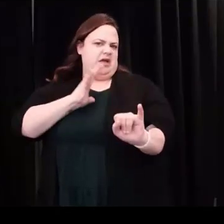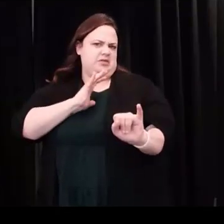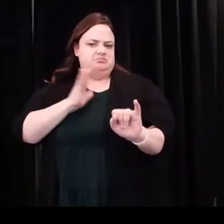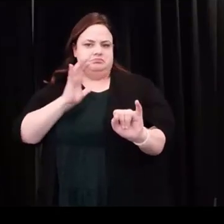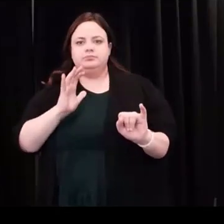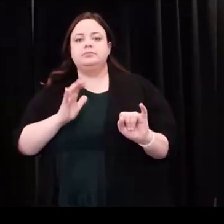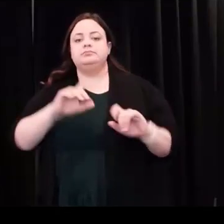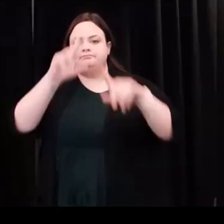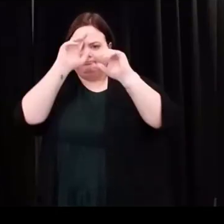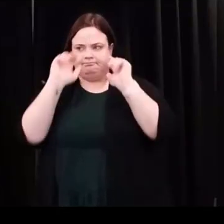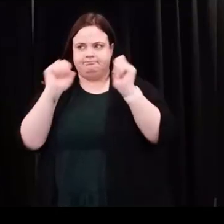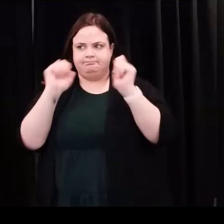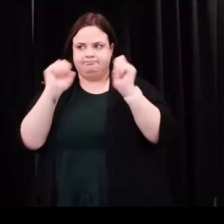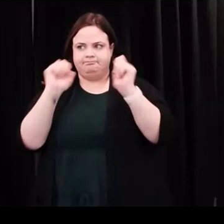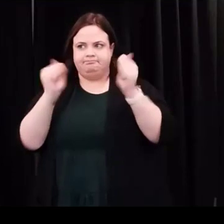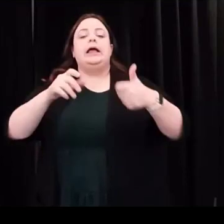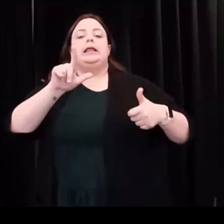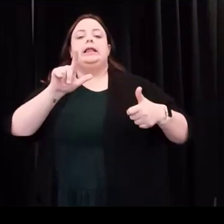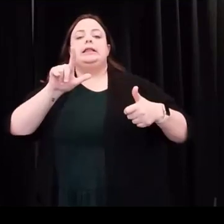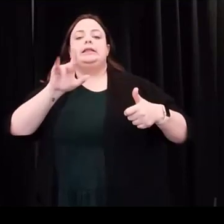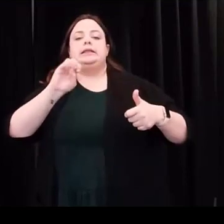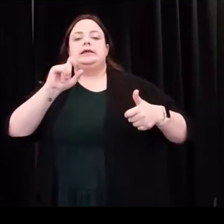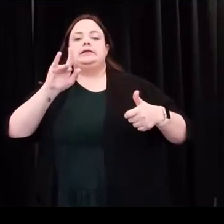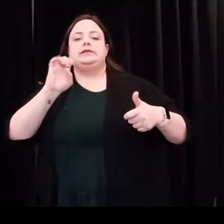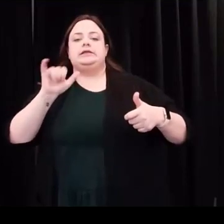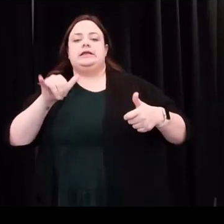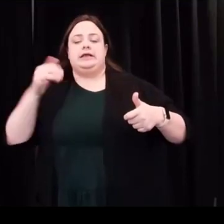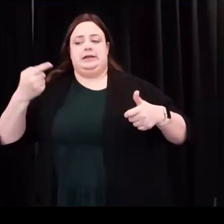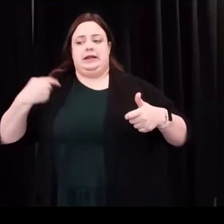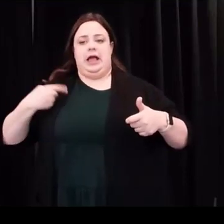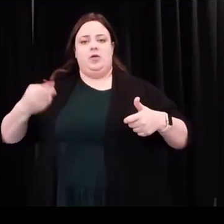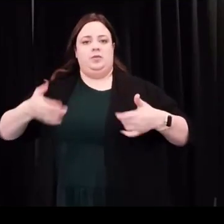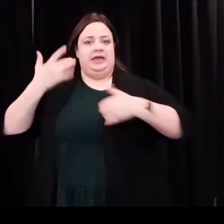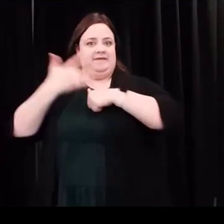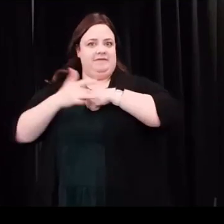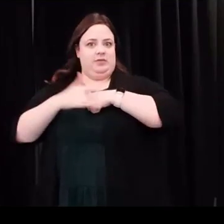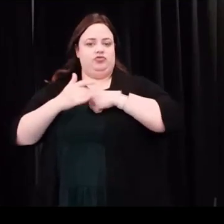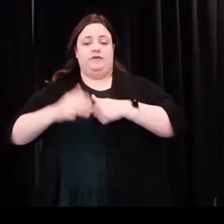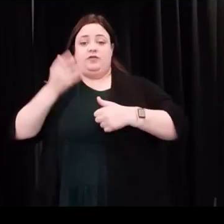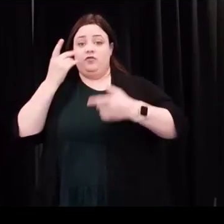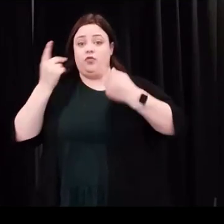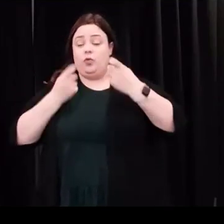and Lindsay and I will be available. If you have questions just raise your hand. And I'm